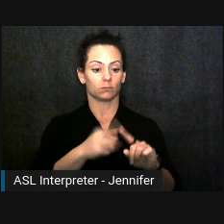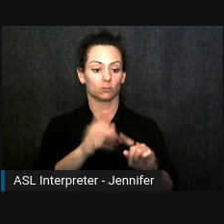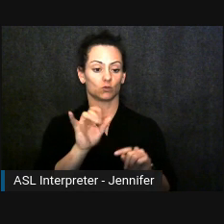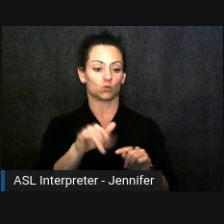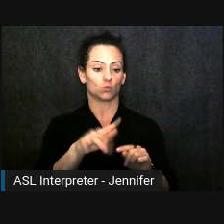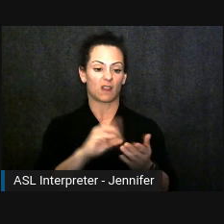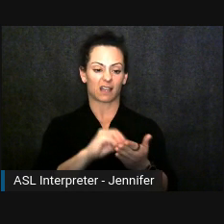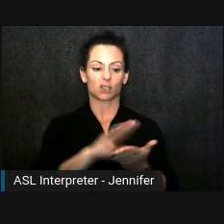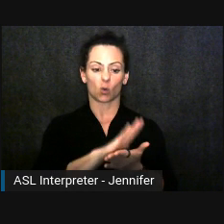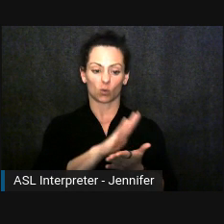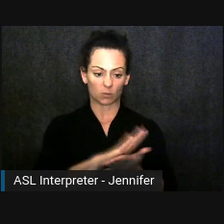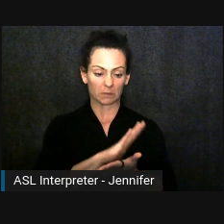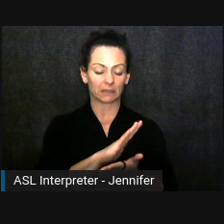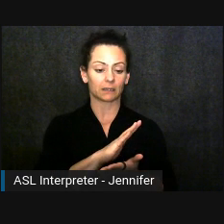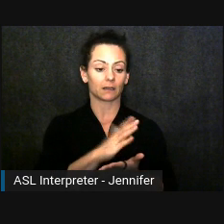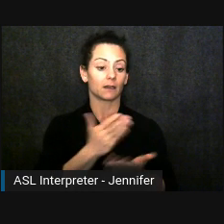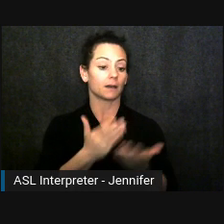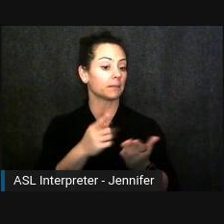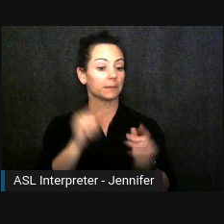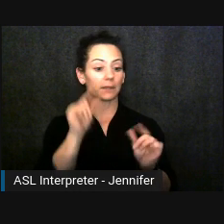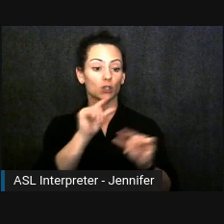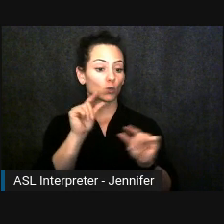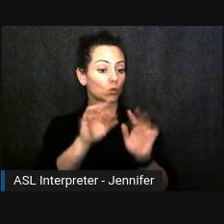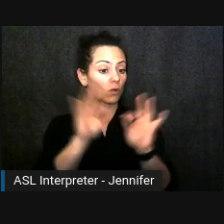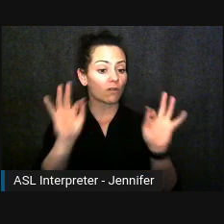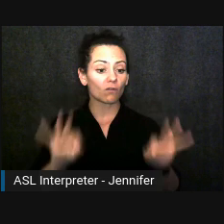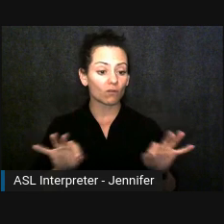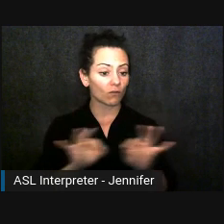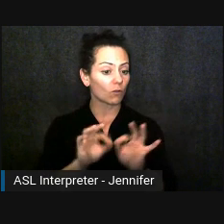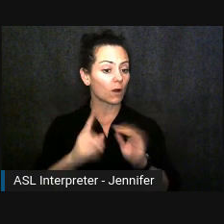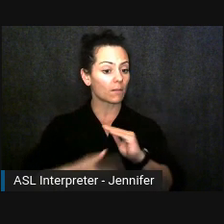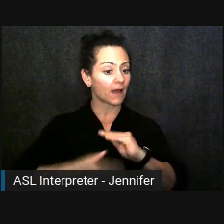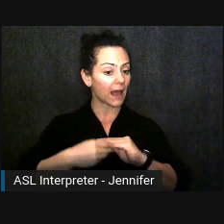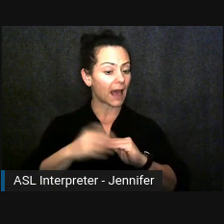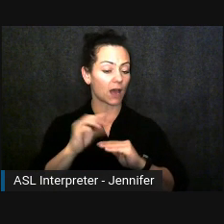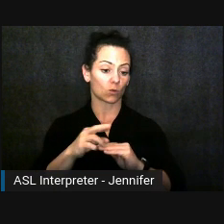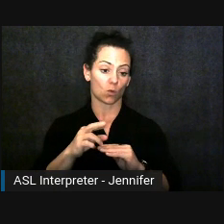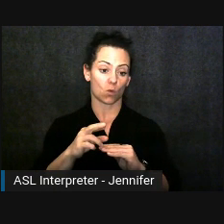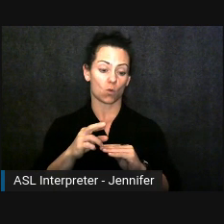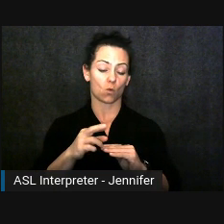You know, are going to have a Google form? Are you going to become the point person that everybody comes